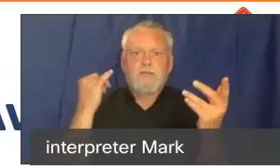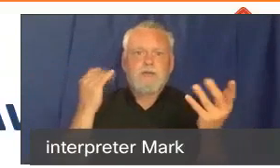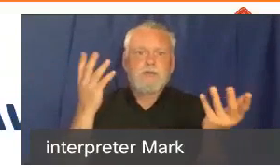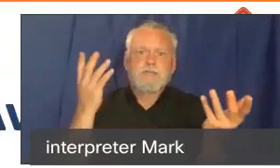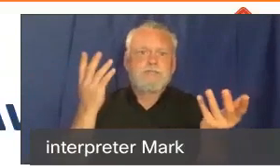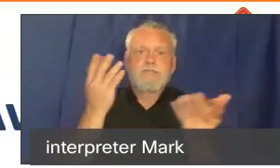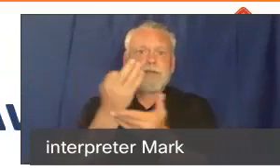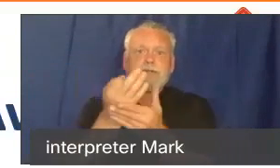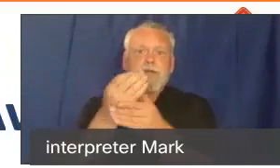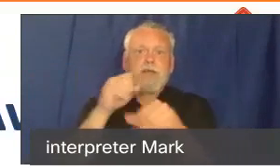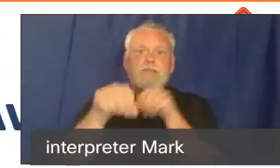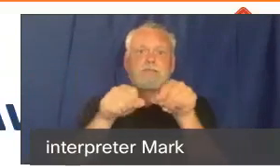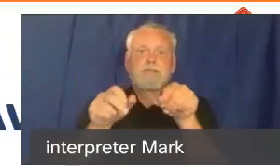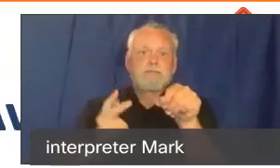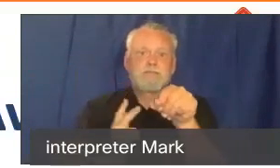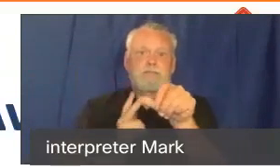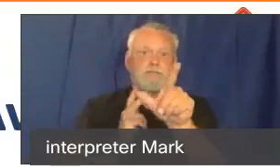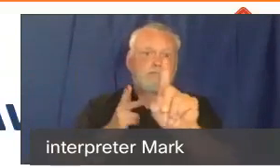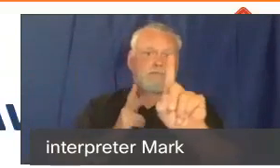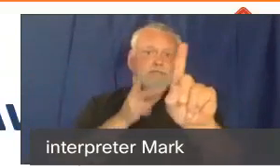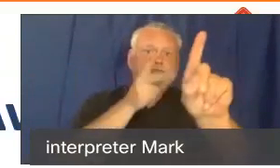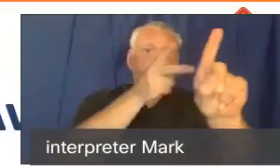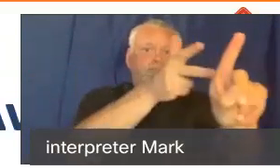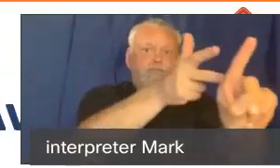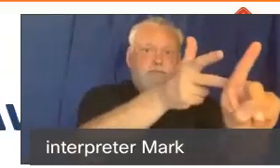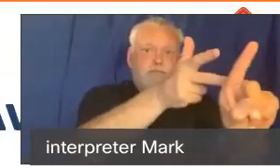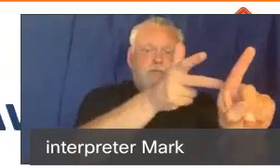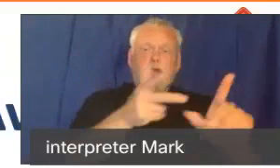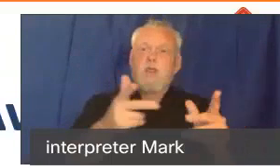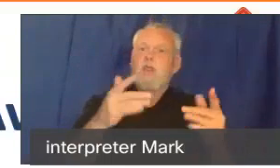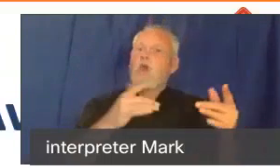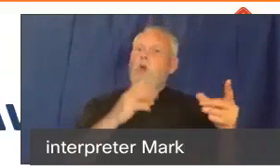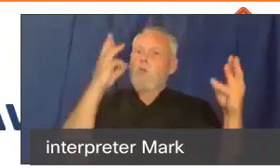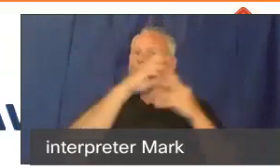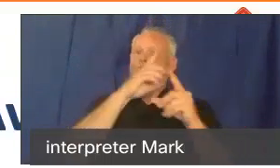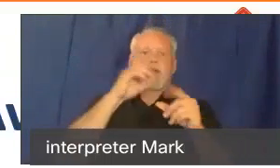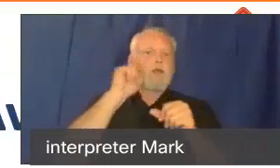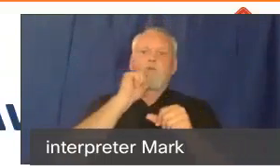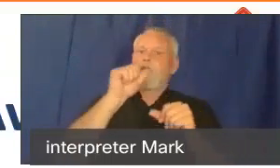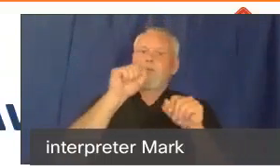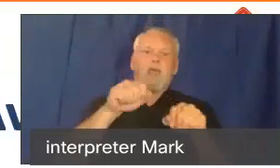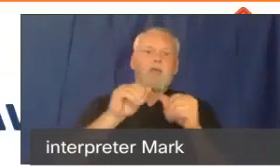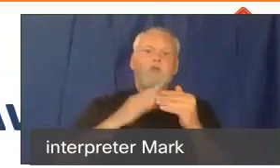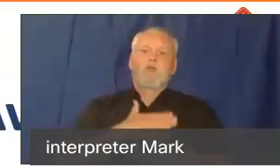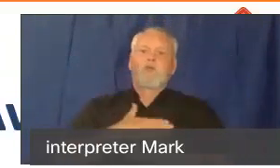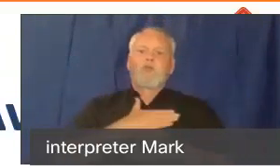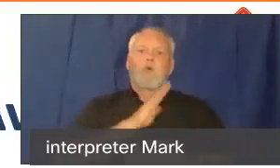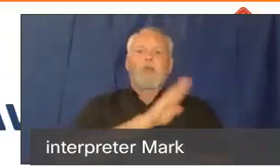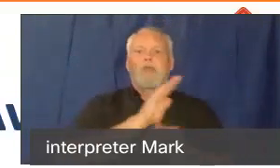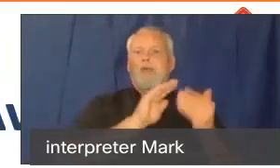A bicycle comes up on them, and they're worried that they won't be able to enjoy their community in the same way that they have in the past.